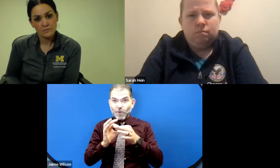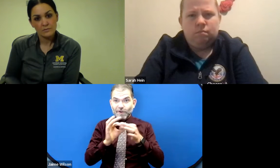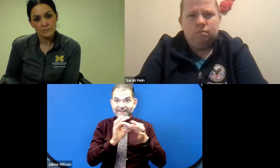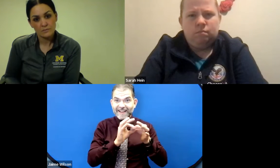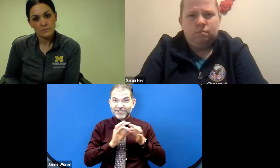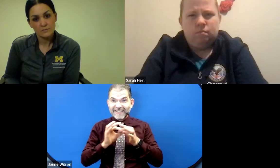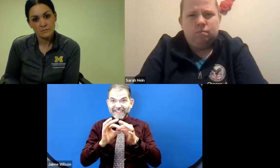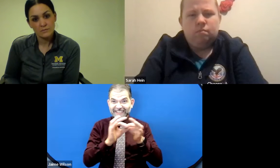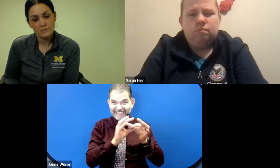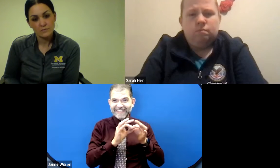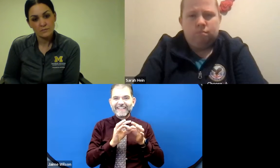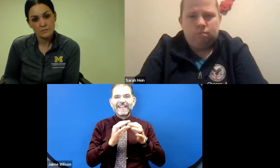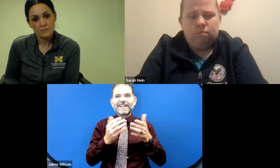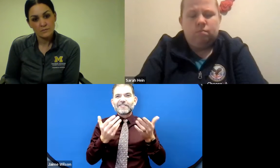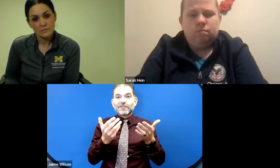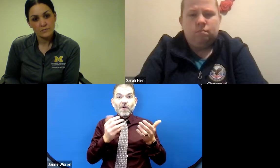ASL Interpreter: So that's handy coordination.